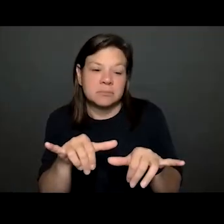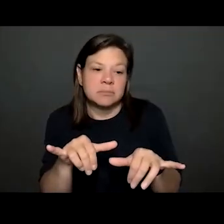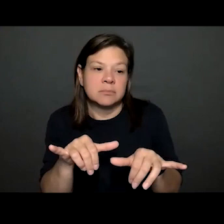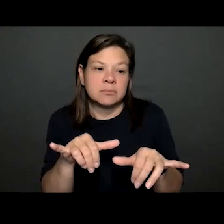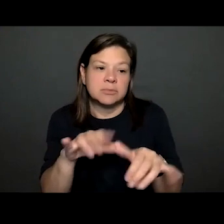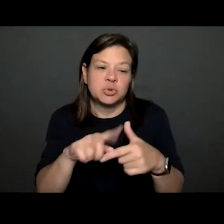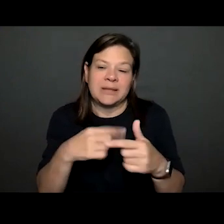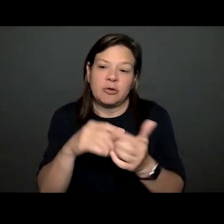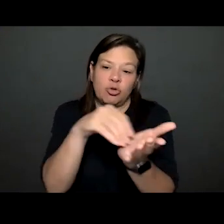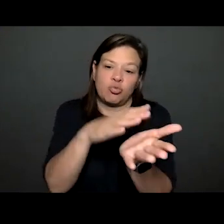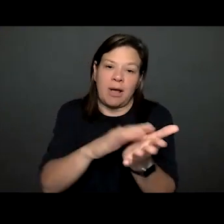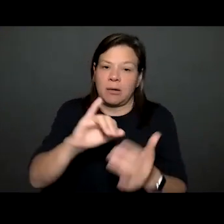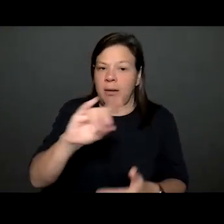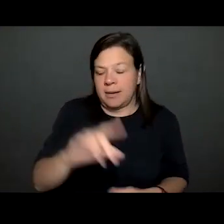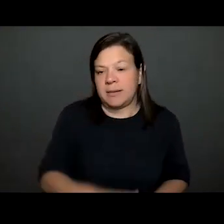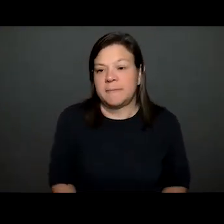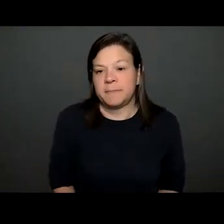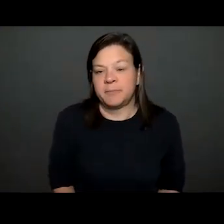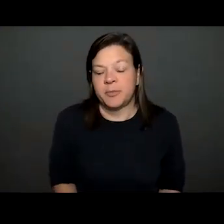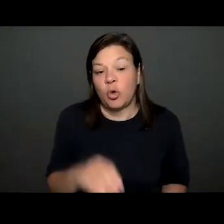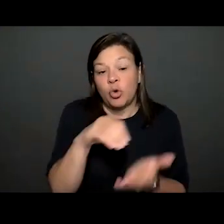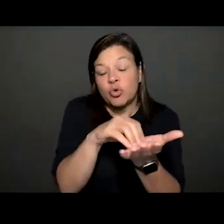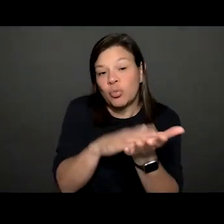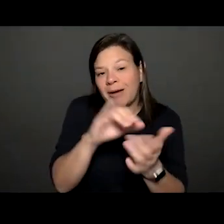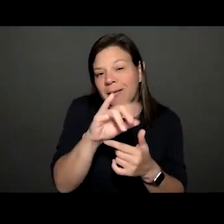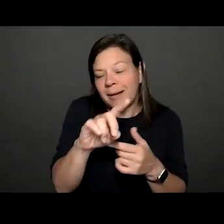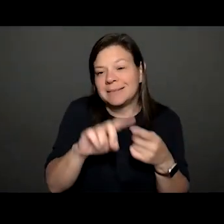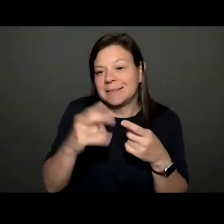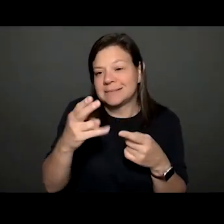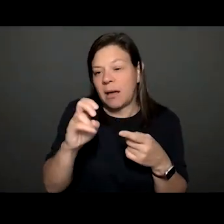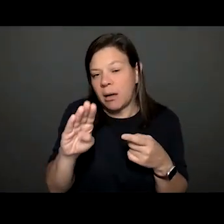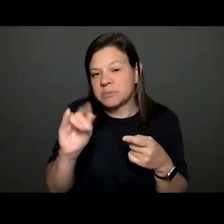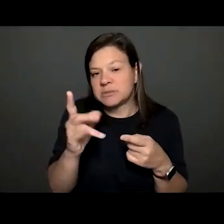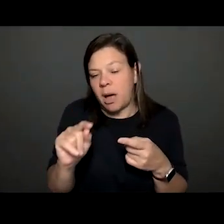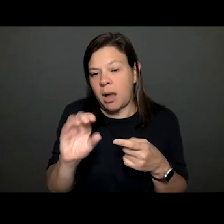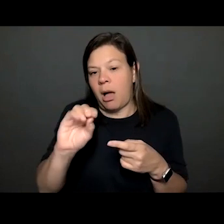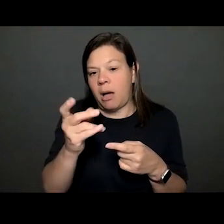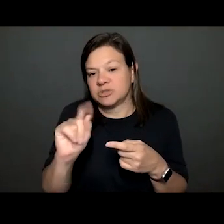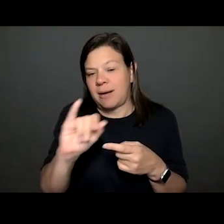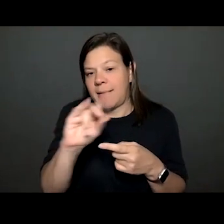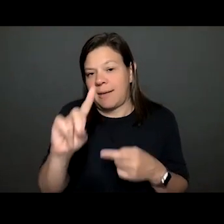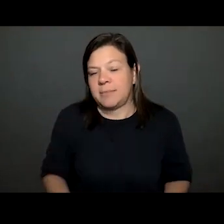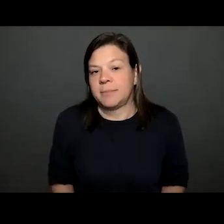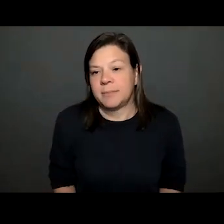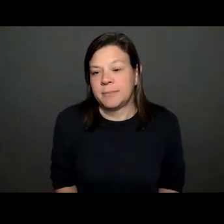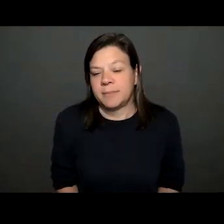THIS WILL MAKE IT SO THAT NO MATTER WHAT IF WE RENAME